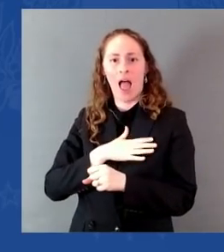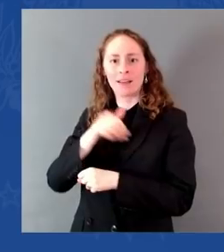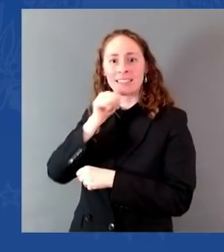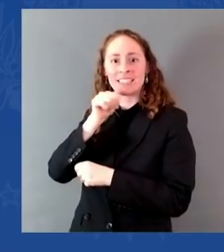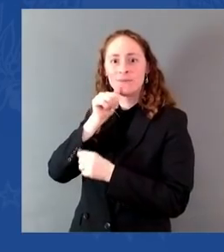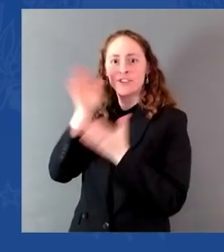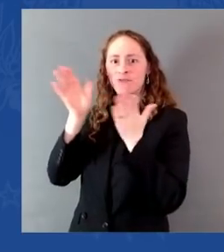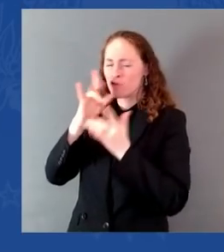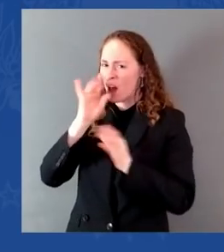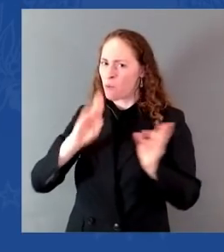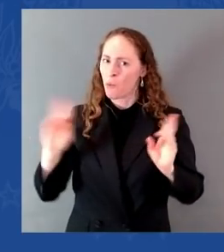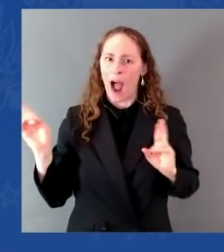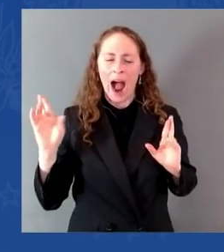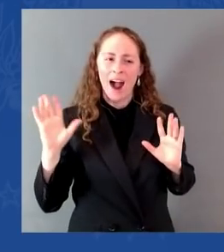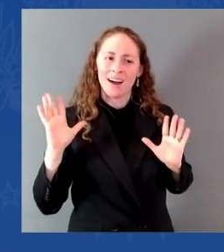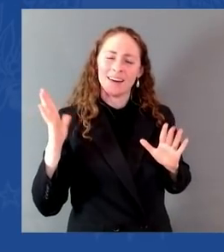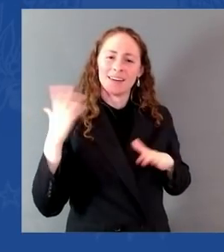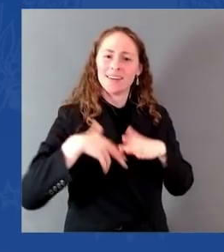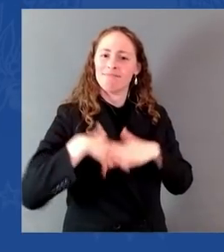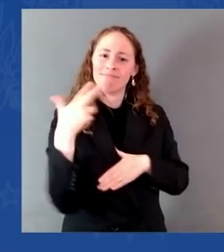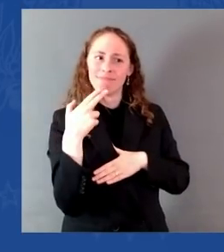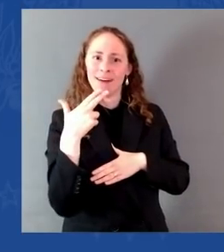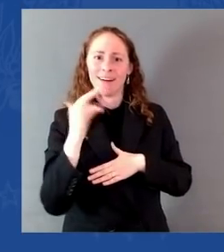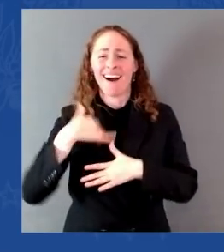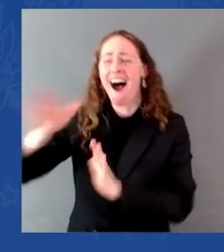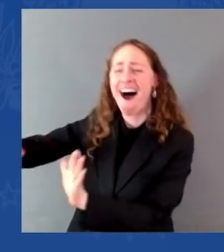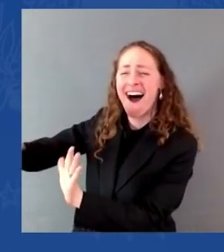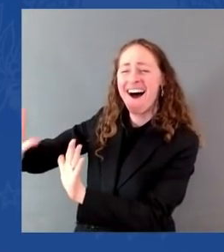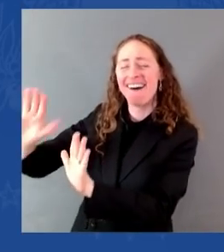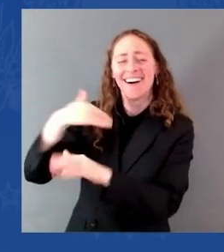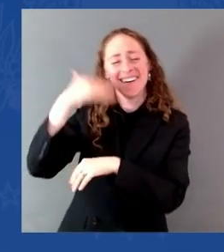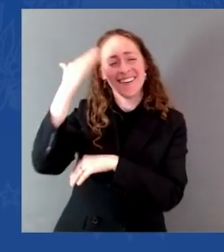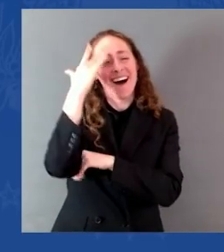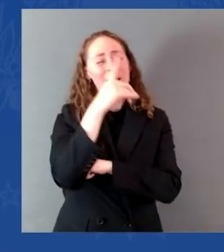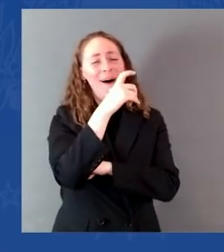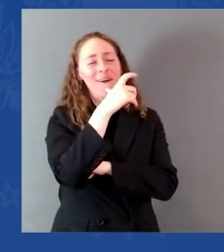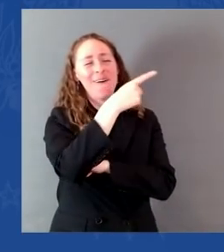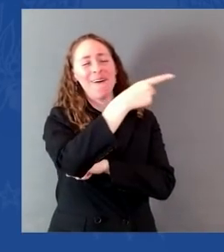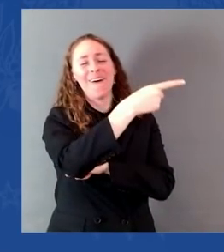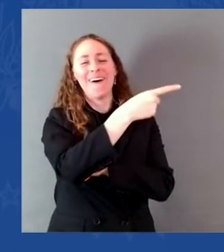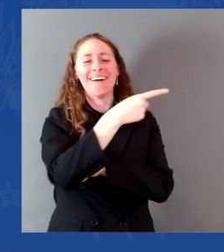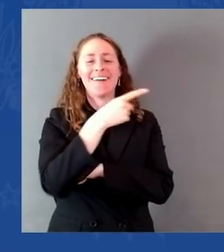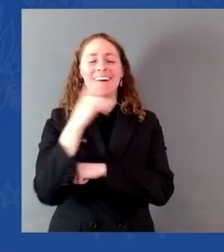We've known each other." He said, "Joey, big deal -- a million miles…" -- or wherever it was --